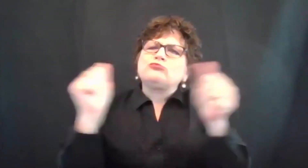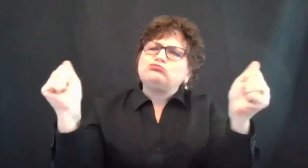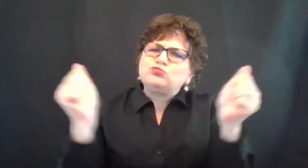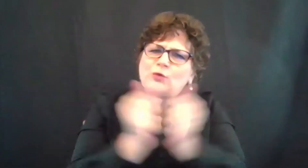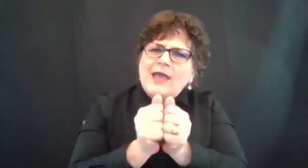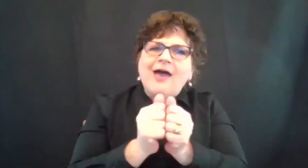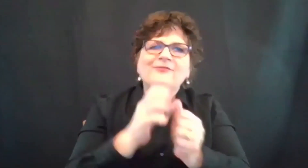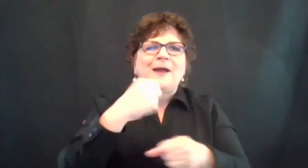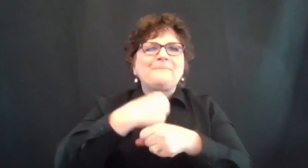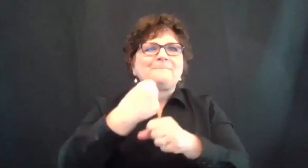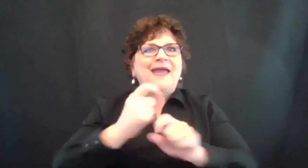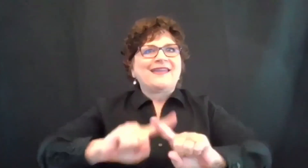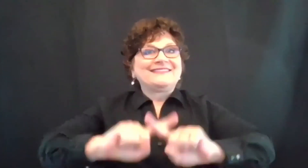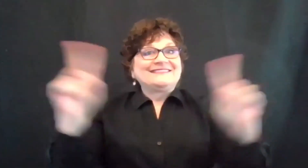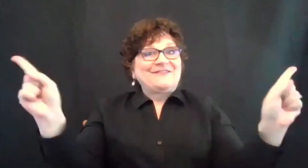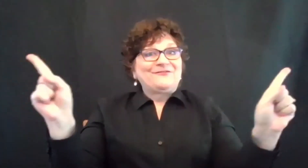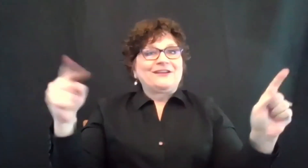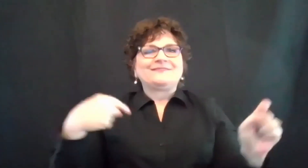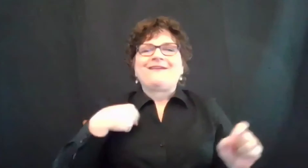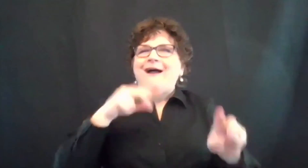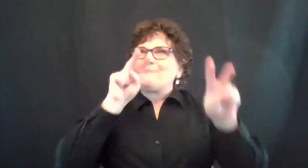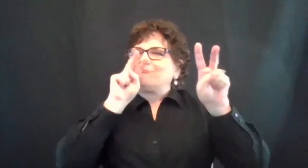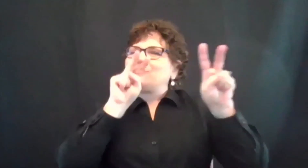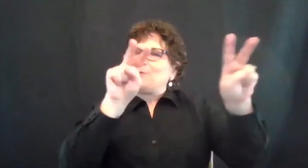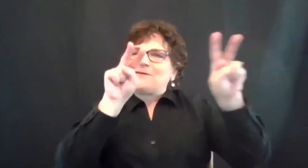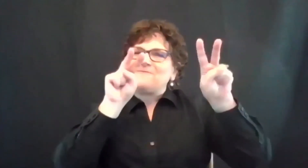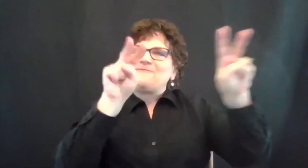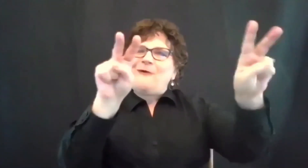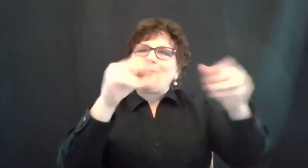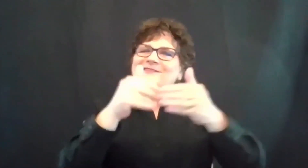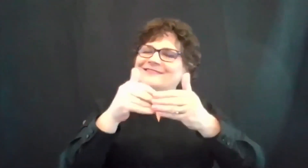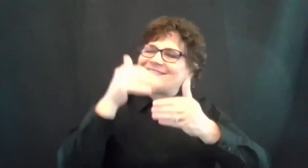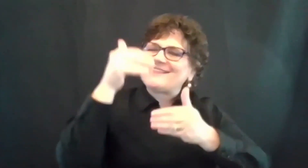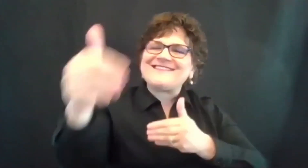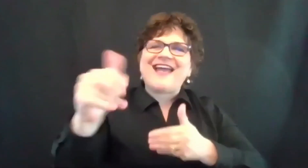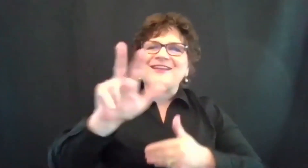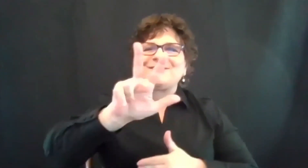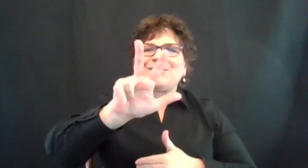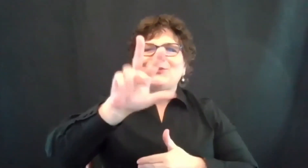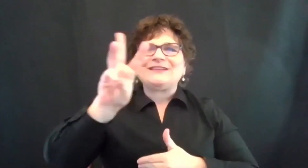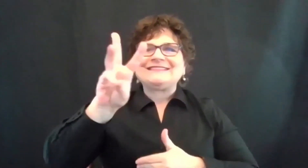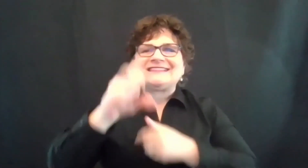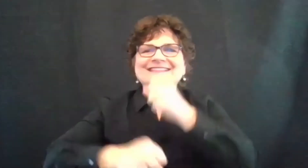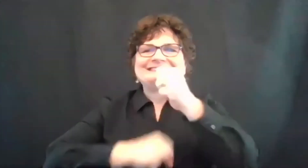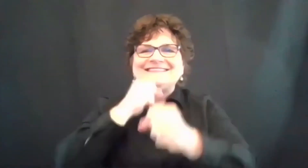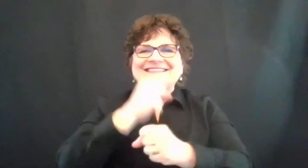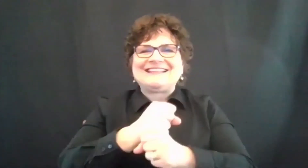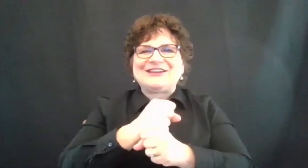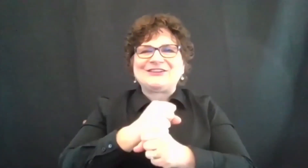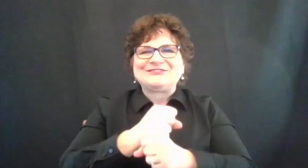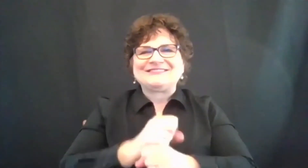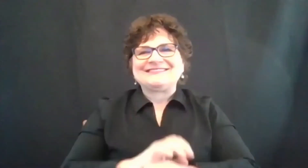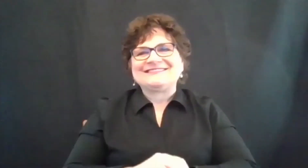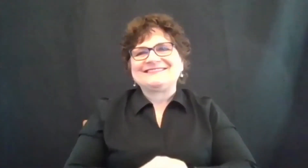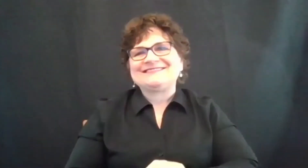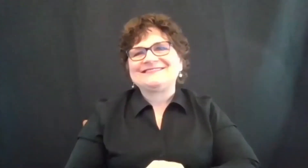Let's continue to work together and make a difference. I'm looking forward to the next 36 years.